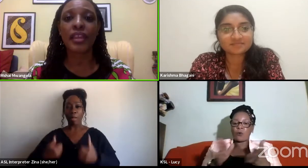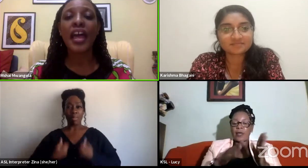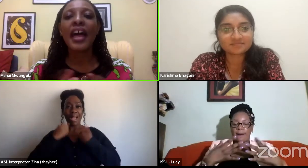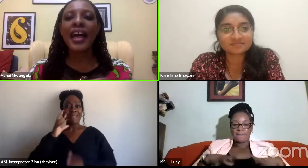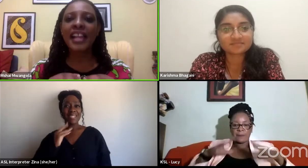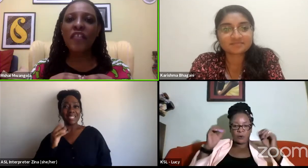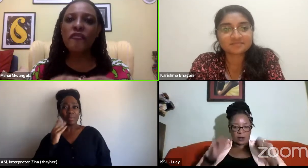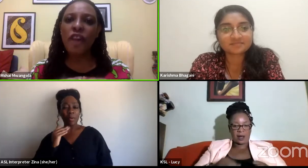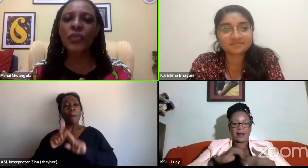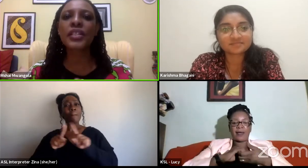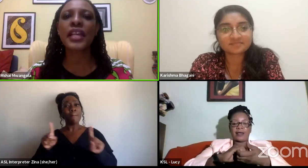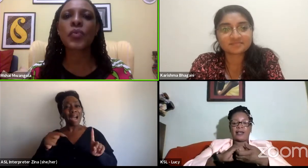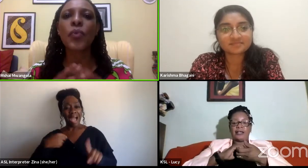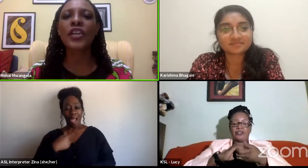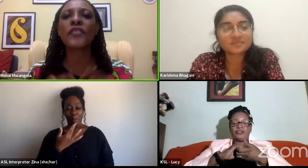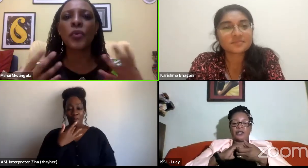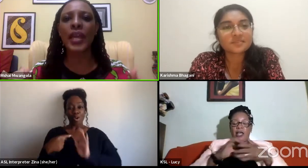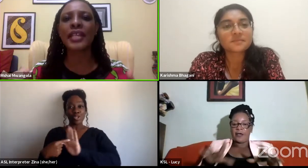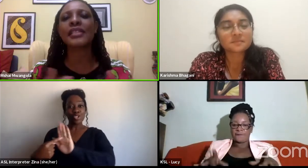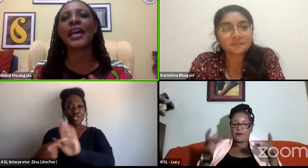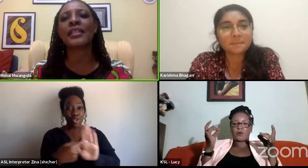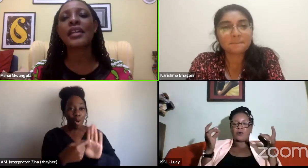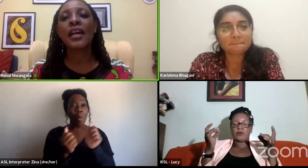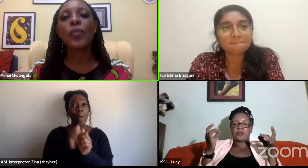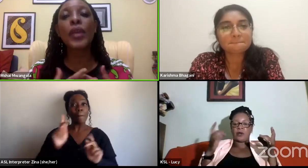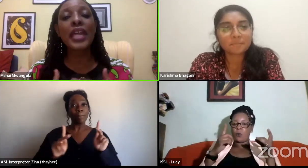And I found that one of the ways that we,